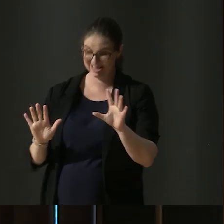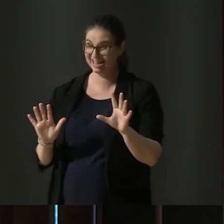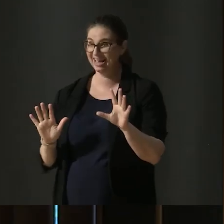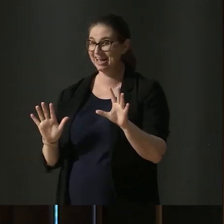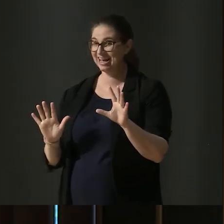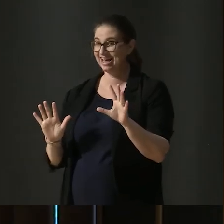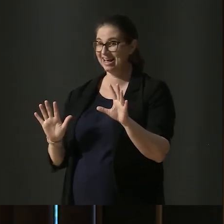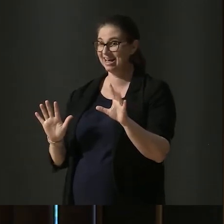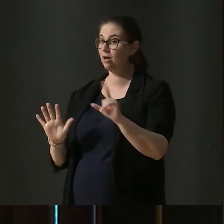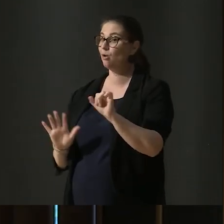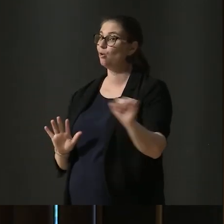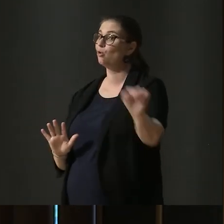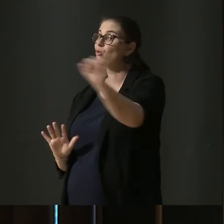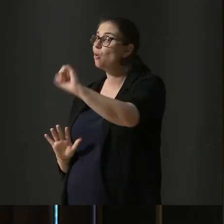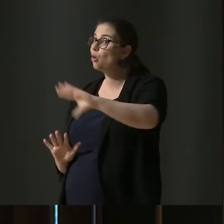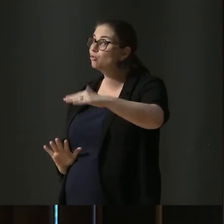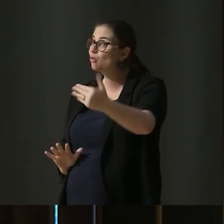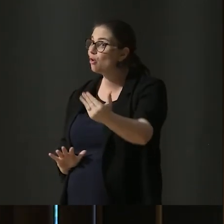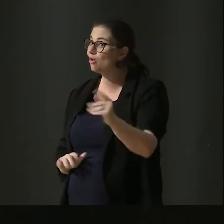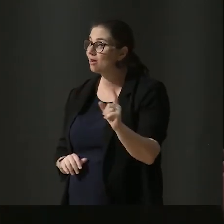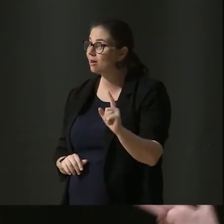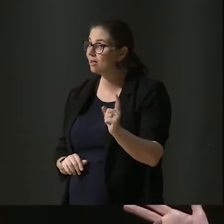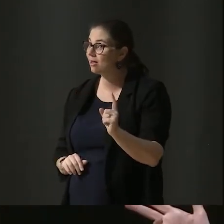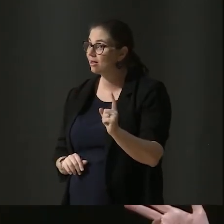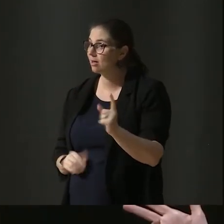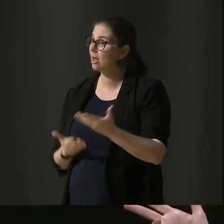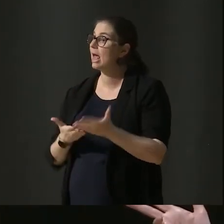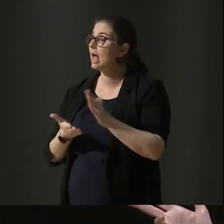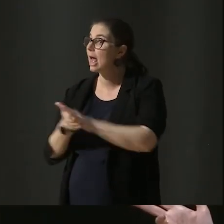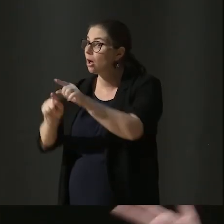Now it's your turn. How are you feeling?